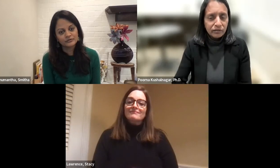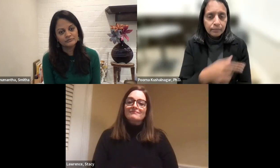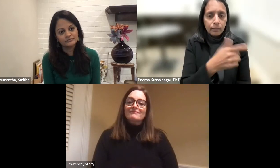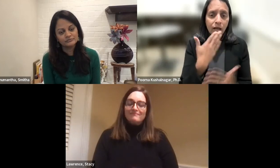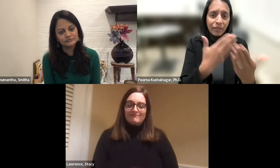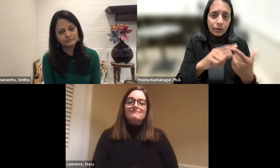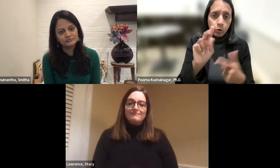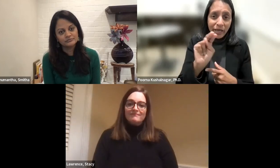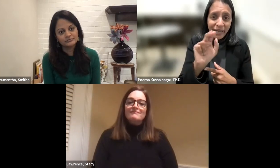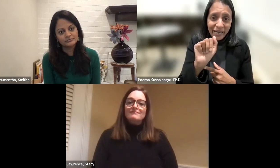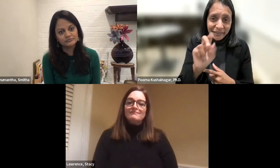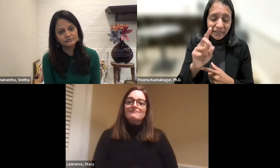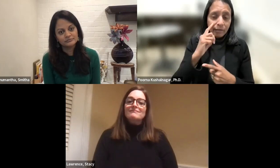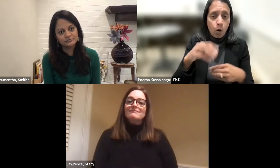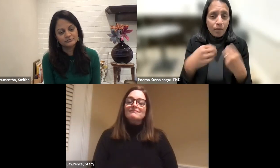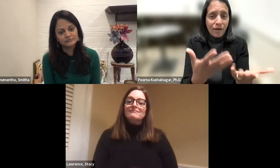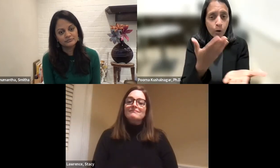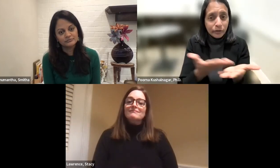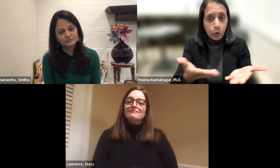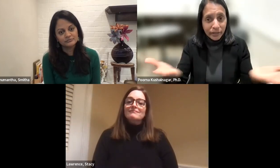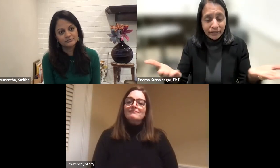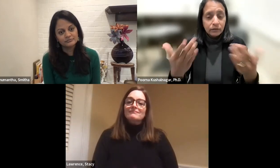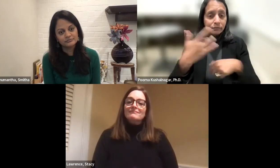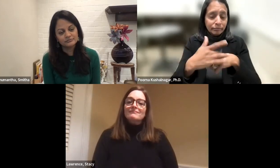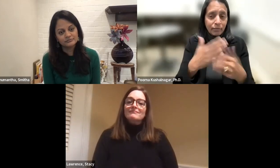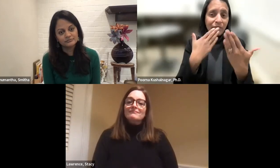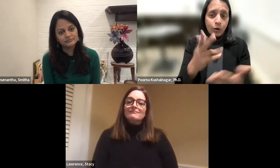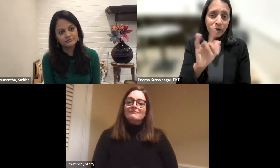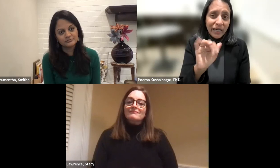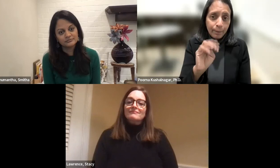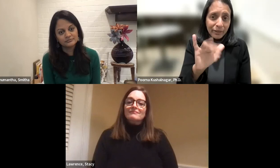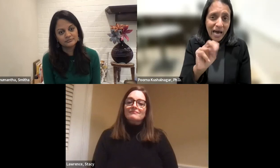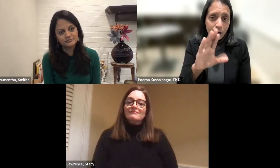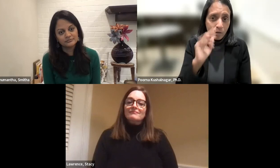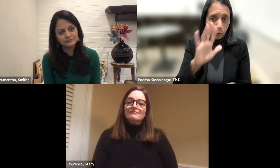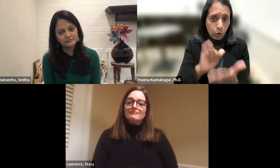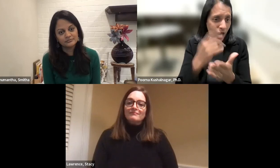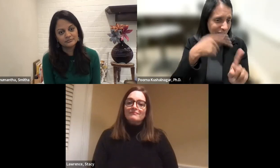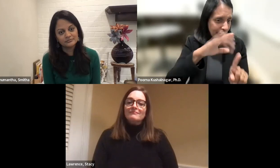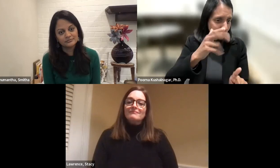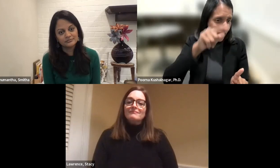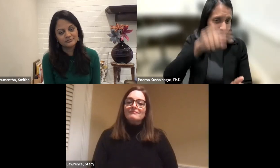who want to establish different programs. I want to thank NAD for all of their resources,